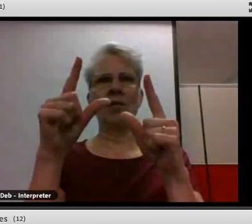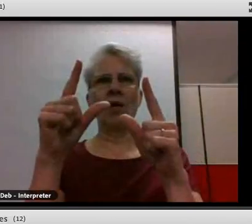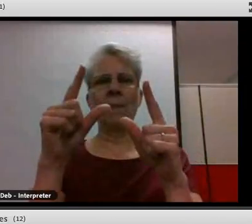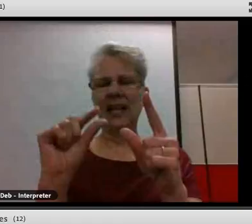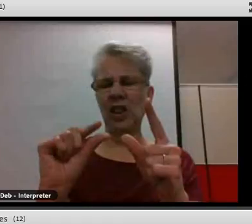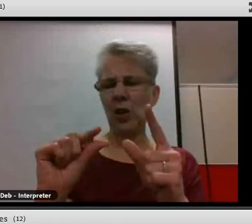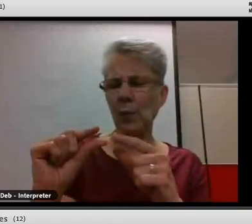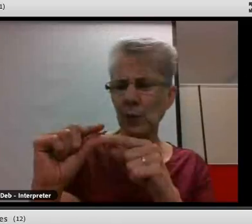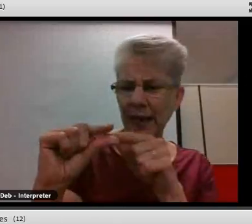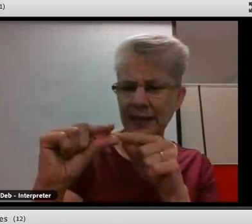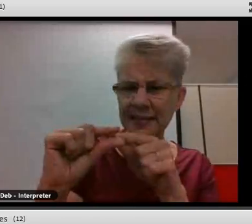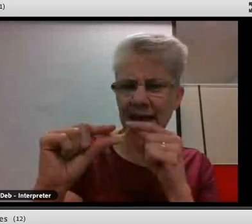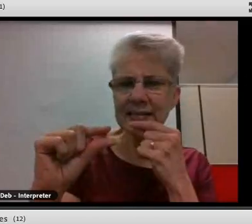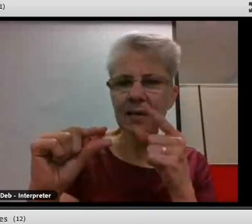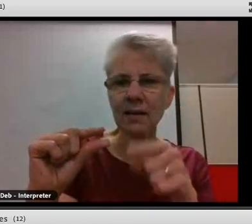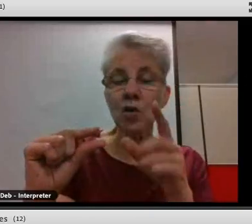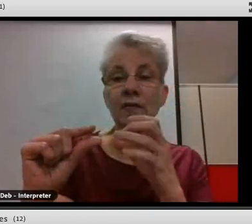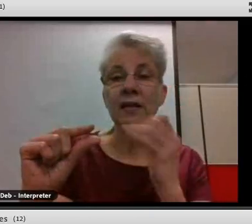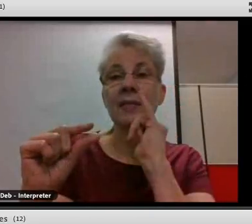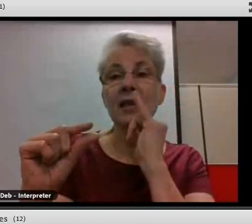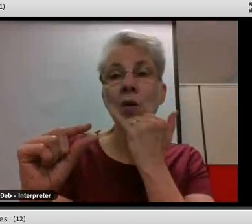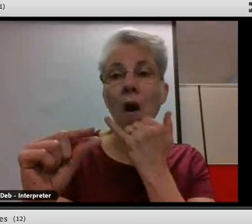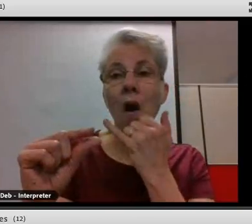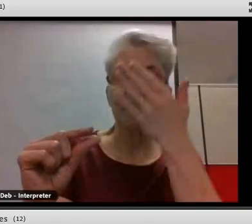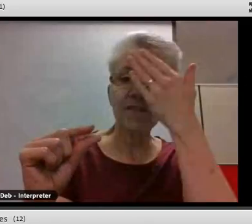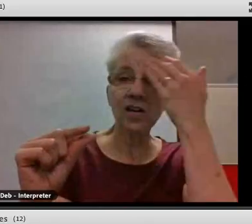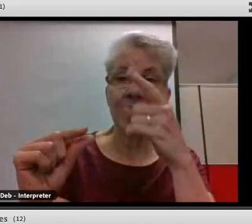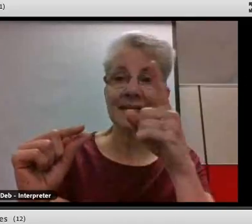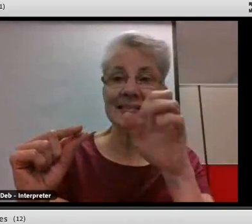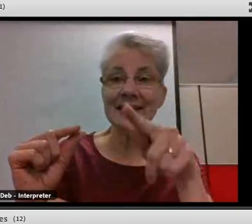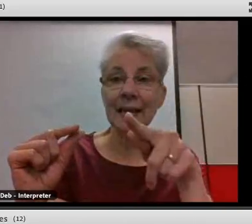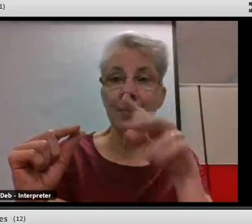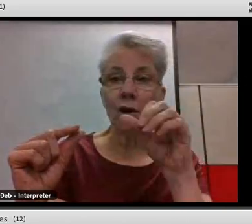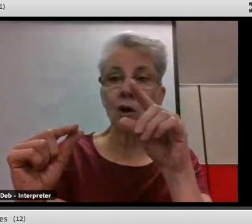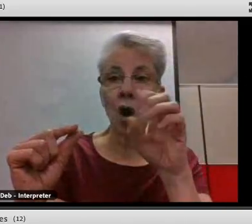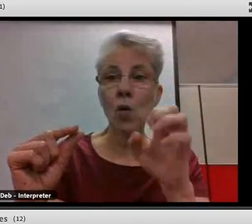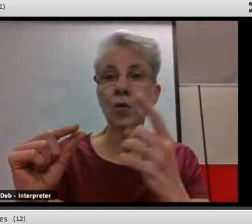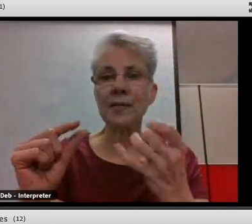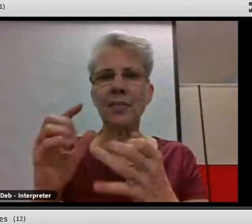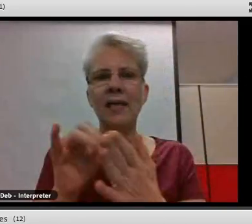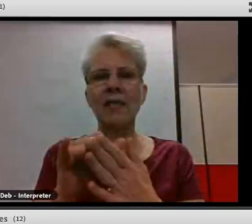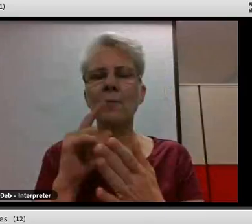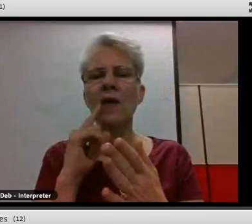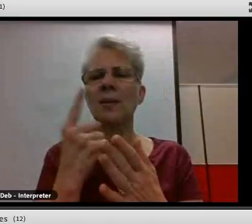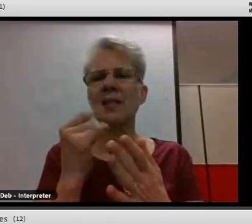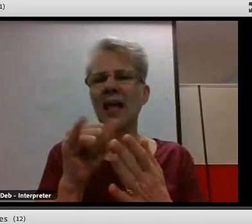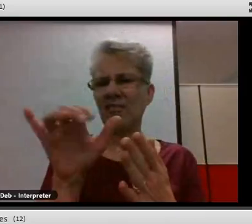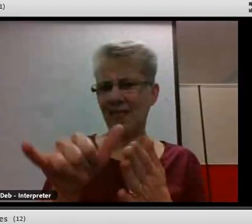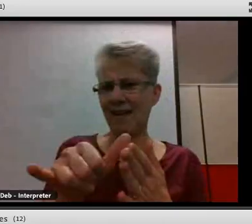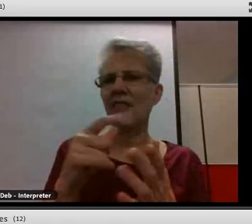of the people you work with? Whether it be -- and, again, I don't know if we're public library, school library,